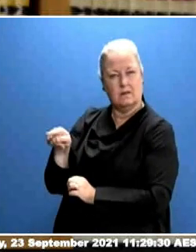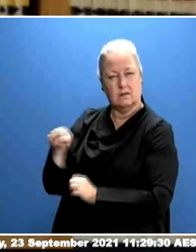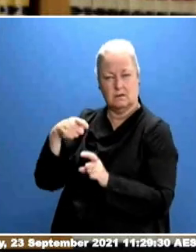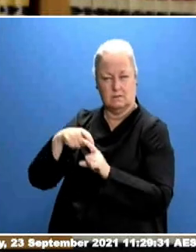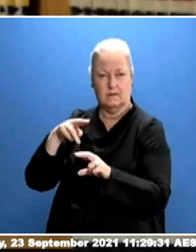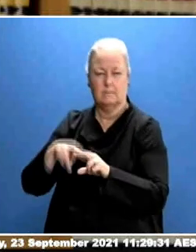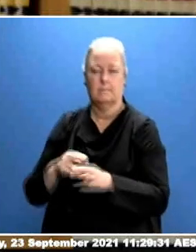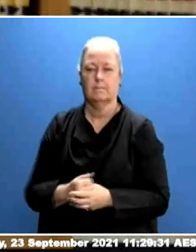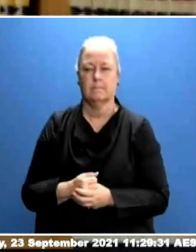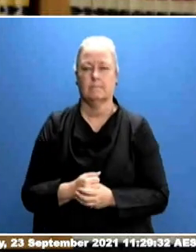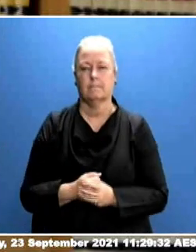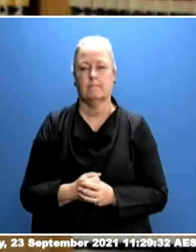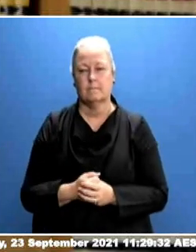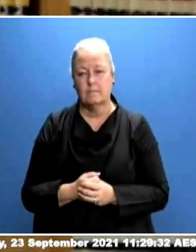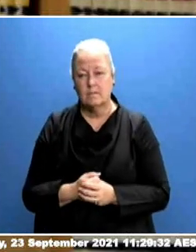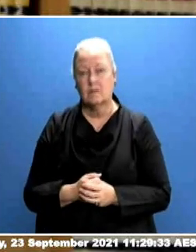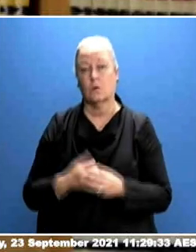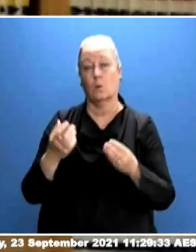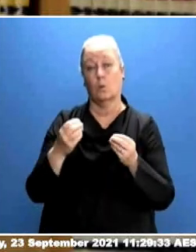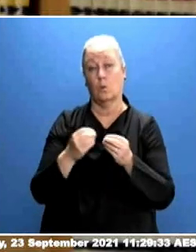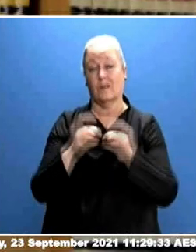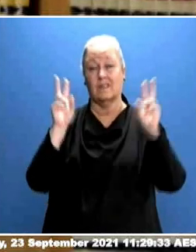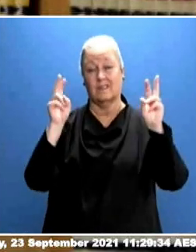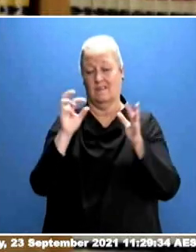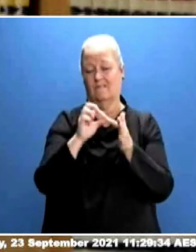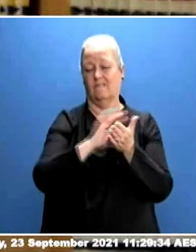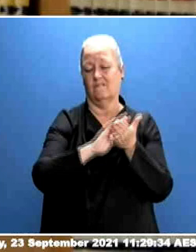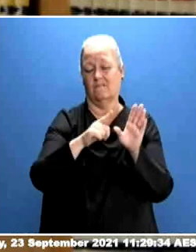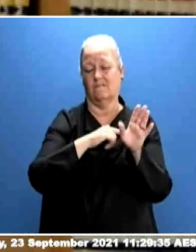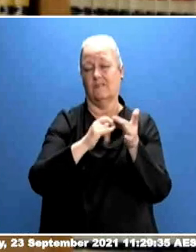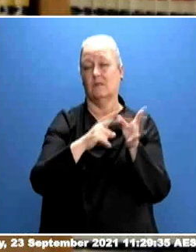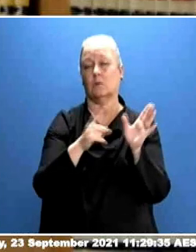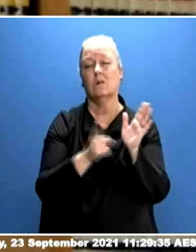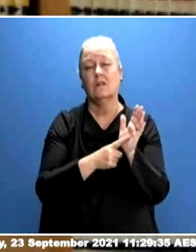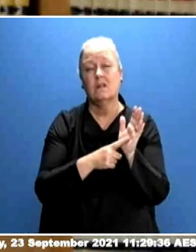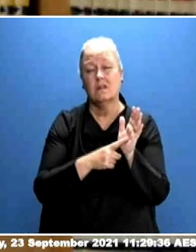In relation to the physical environment, there's been a number of challenges that have been outlined in that space,